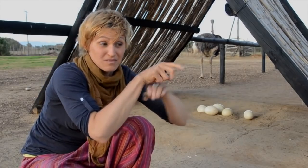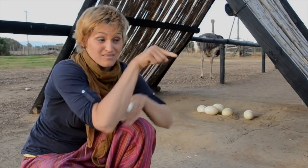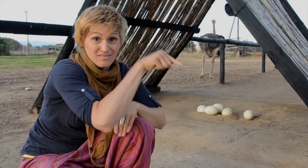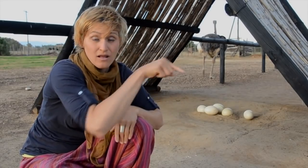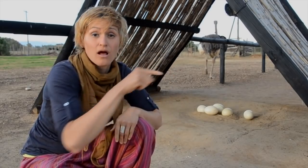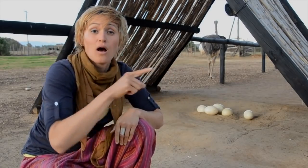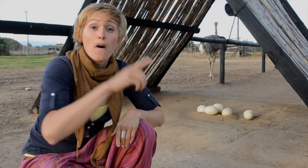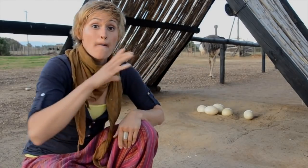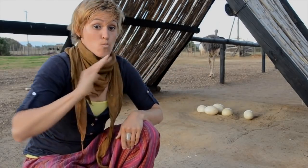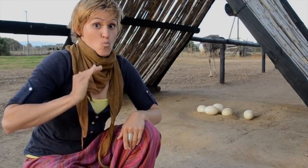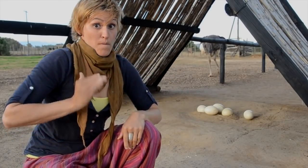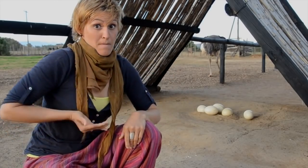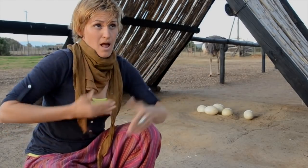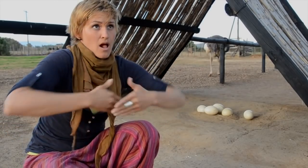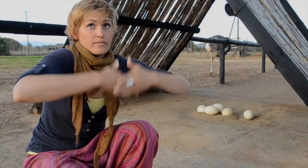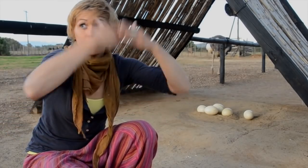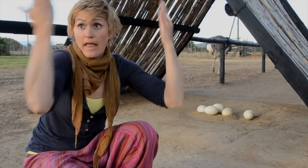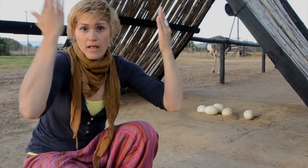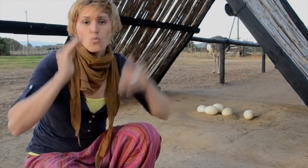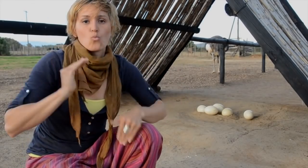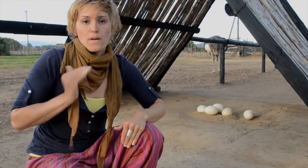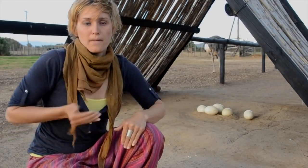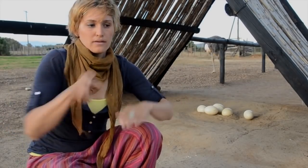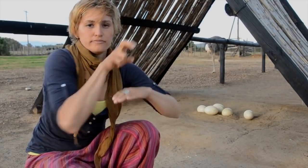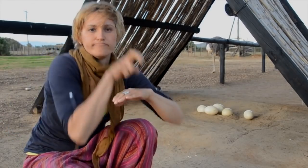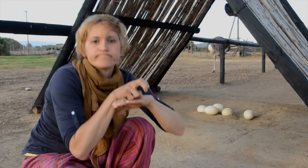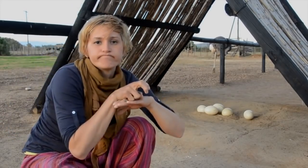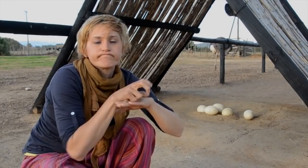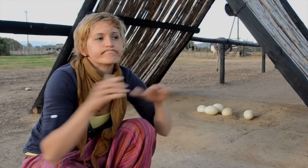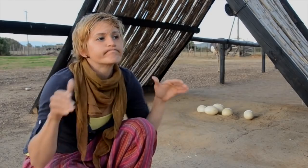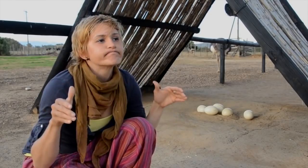During the daytime, the female would lay, and